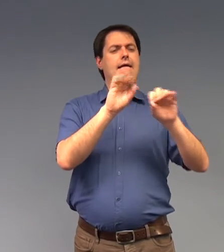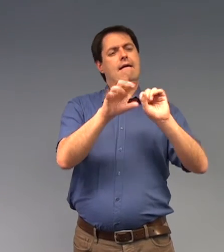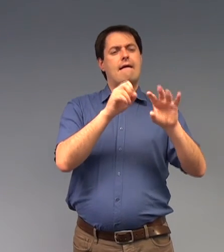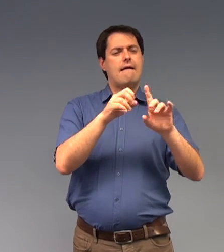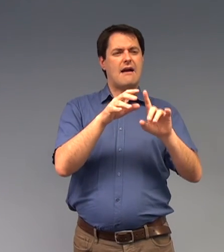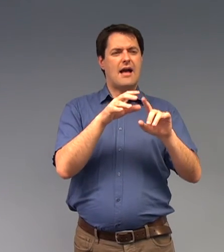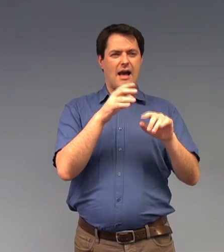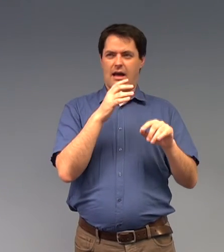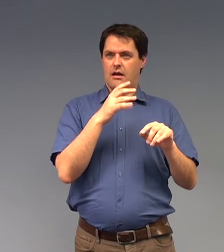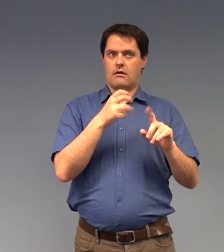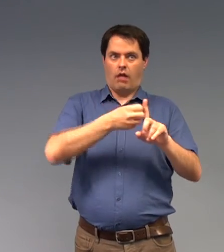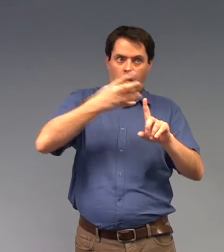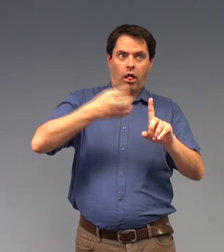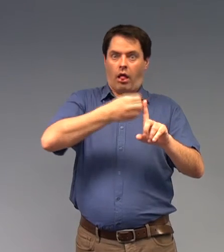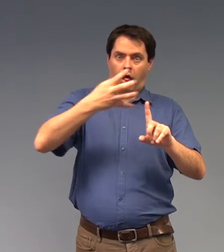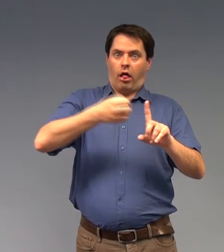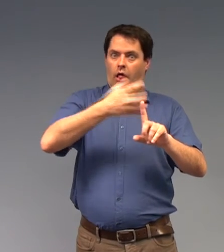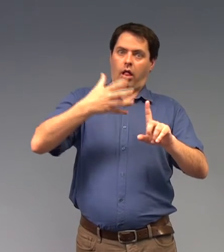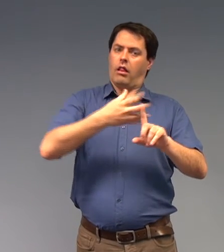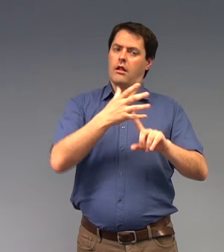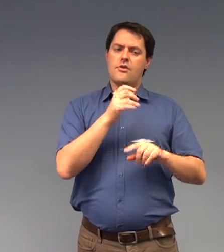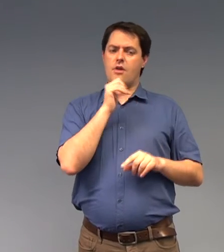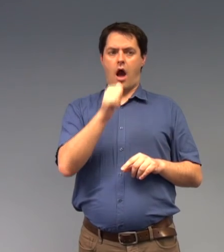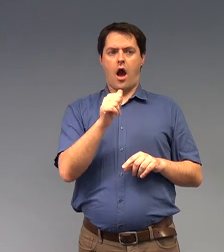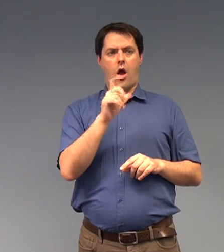And were able to deliver that language in a way